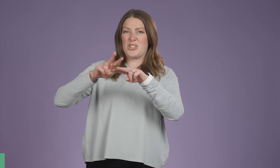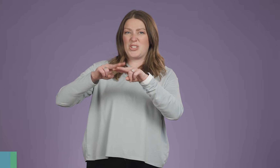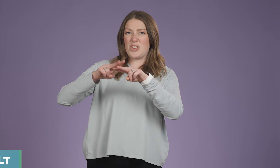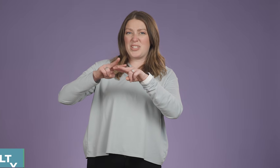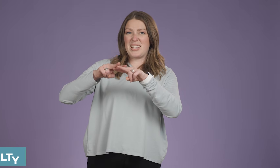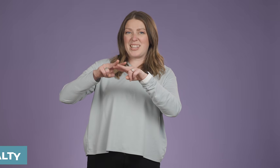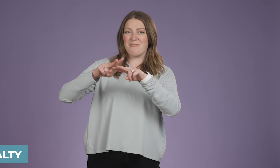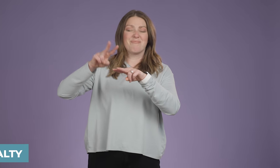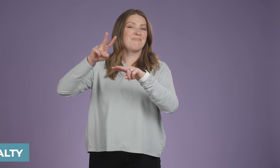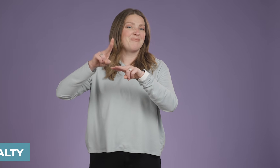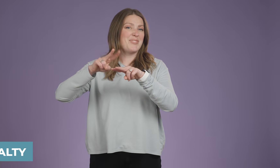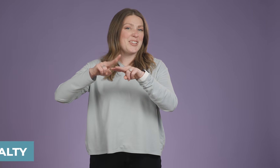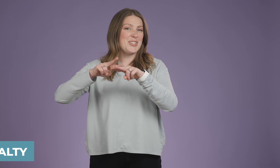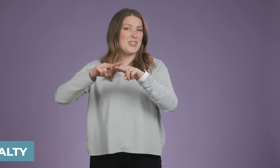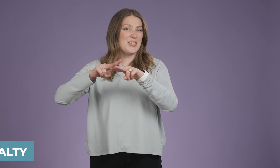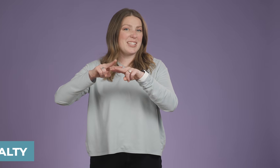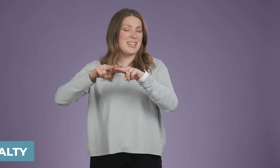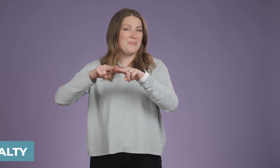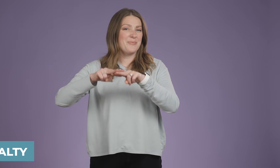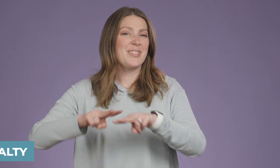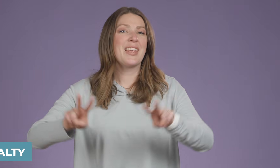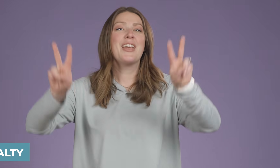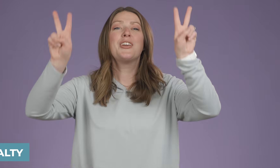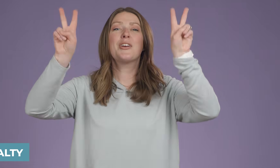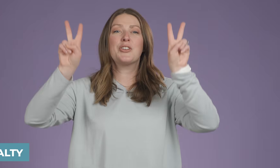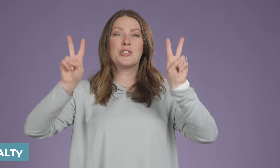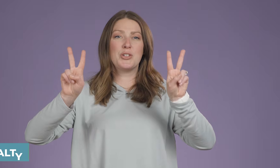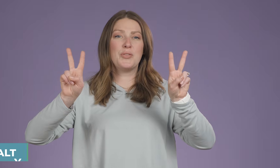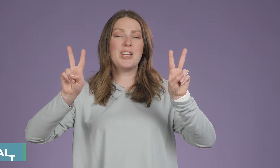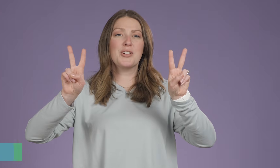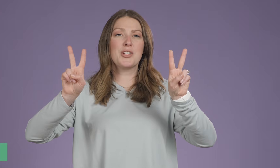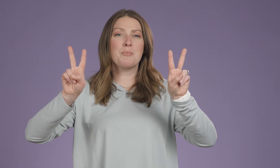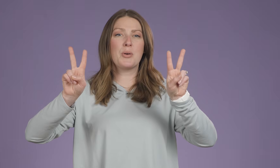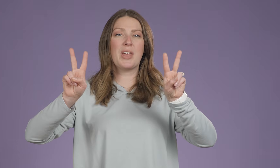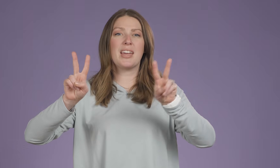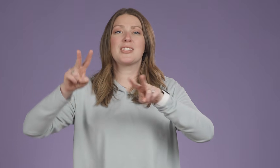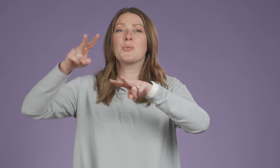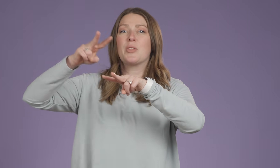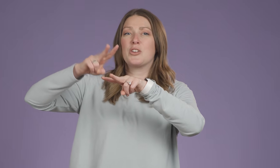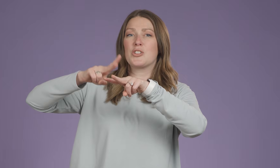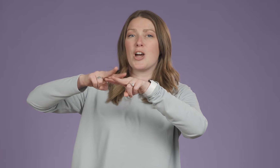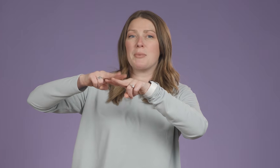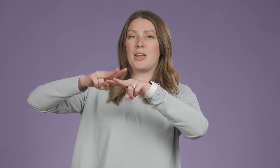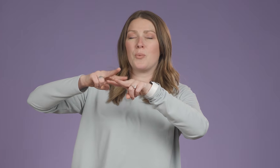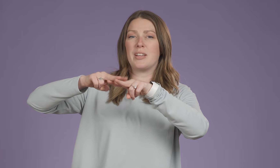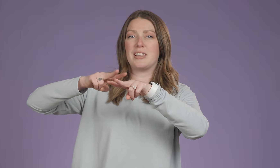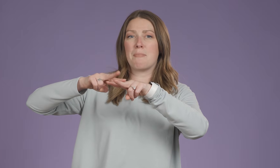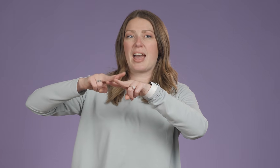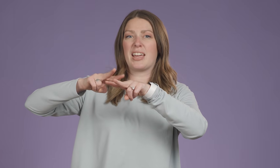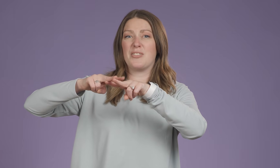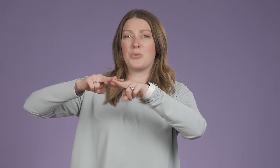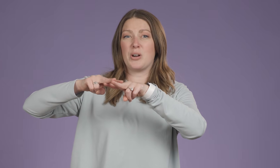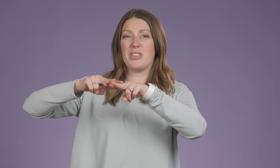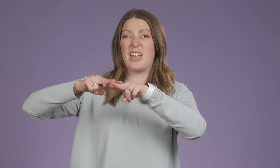Salty. Salty. You have your two fingers on both hands with your dominant wiggling back and forth.